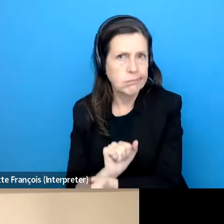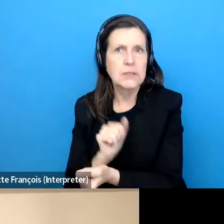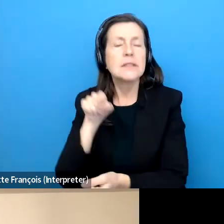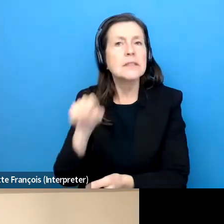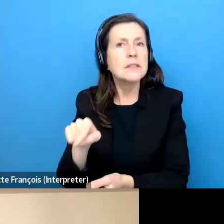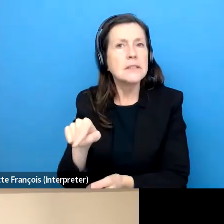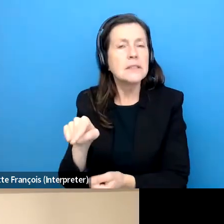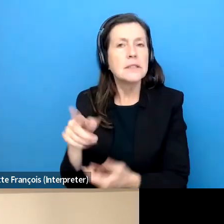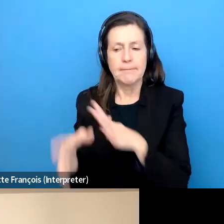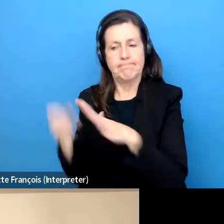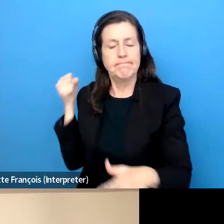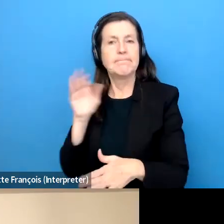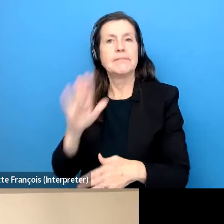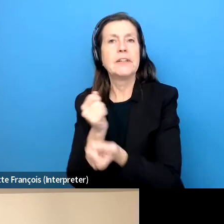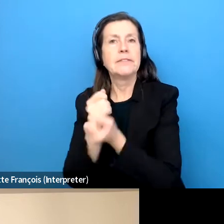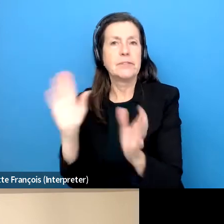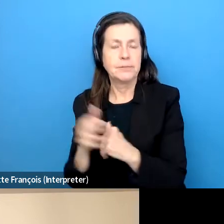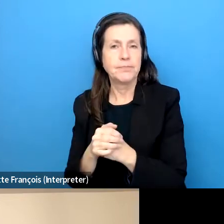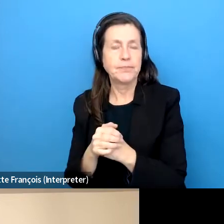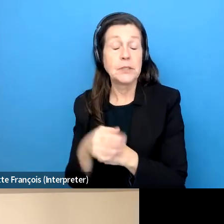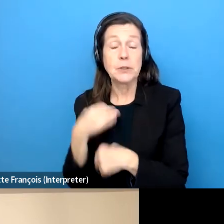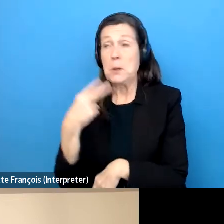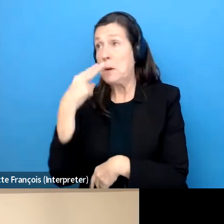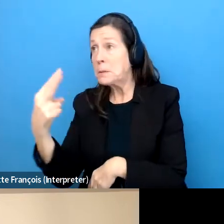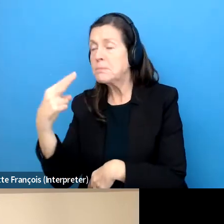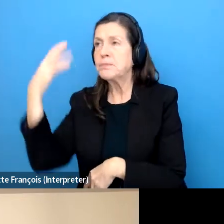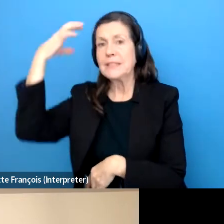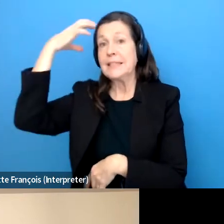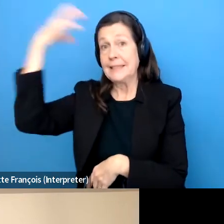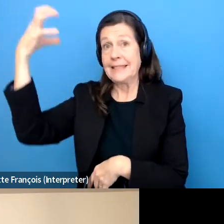Examination of states parties' reports by the CEDAW Committee review